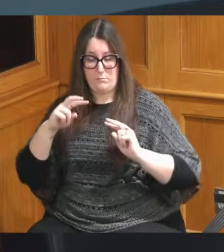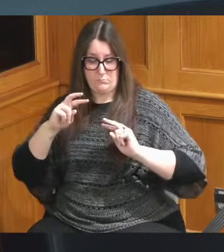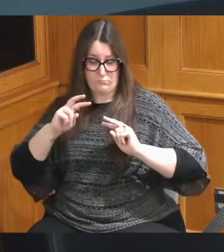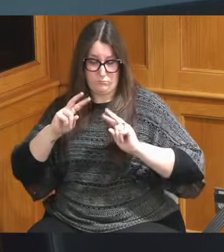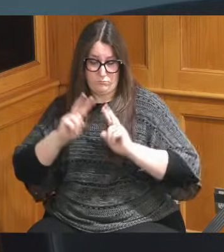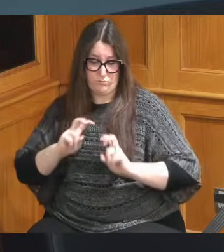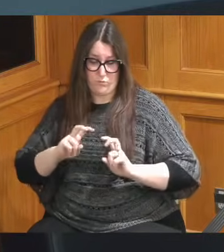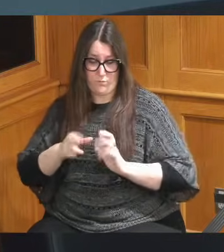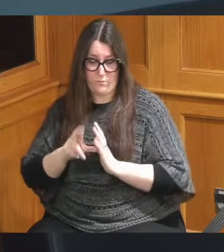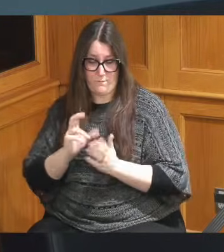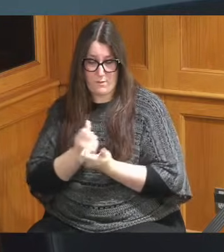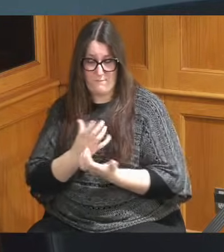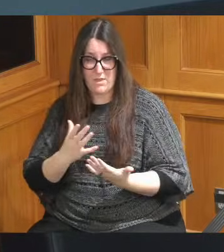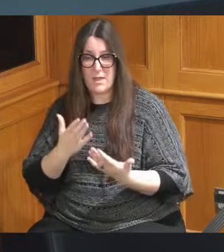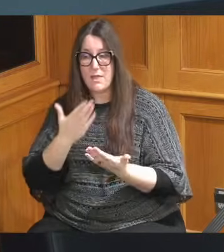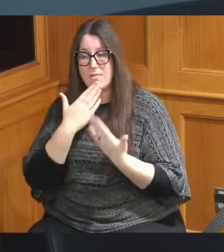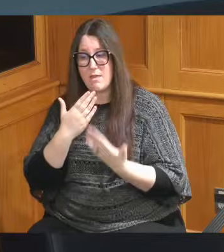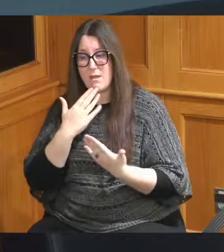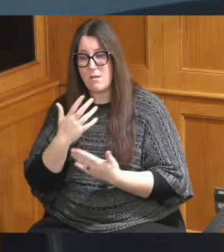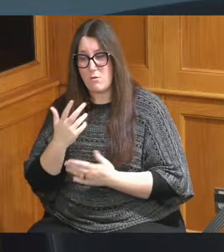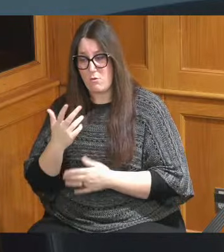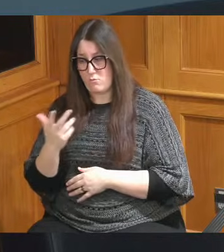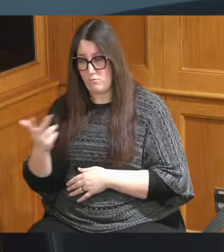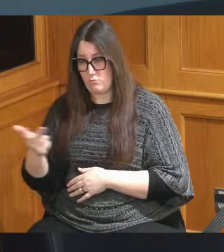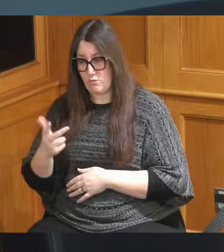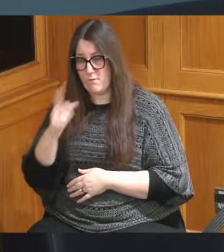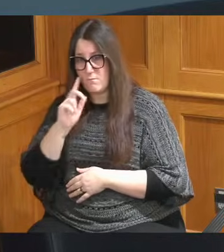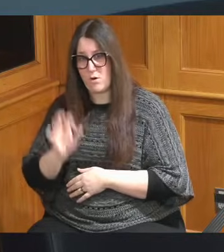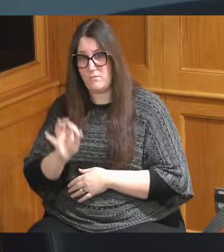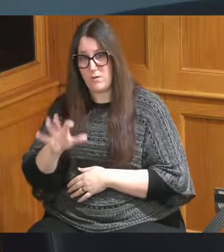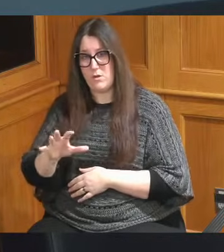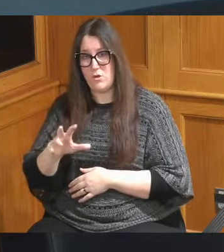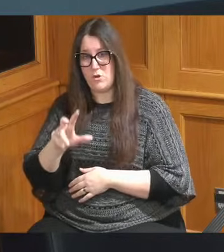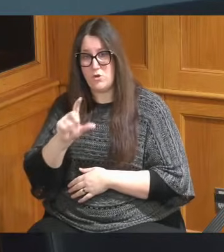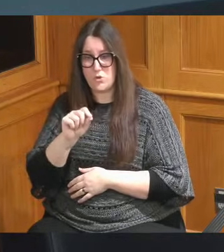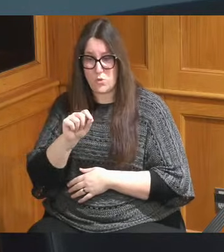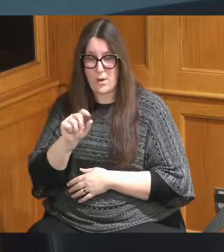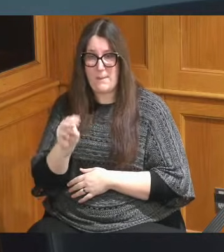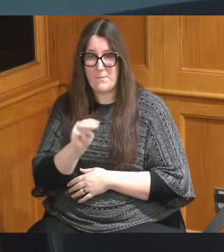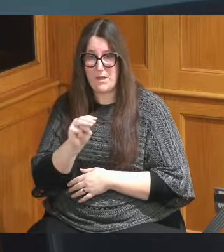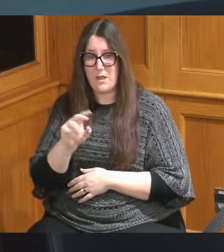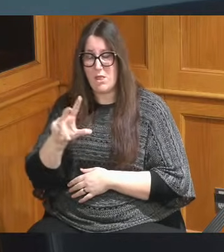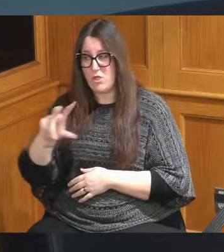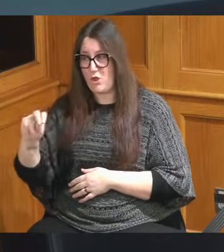Commissioners for bringing it up. $20 million, $30 million. I need a thermometer like they do on the